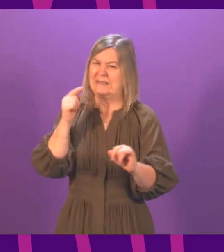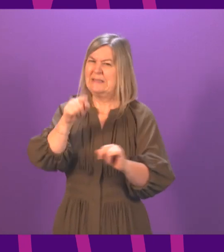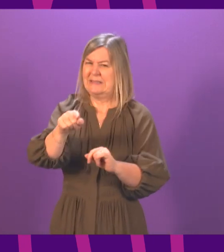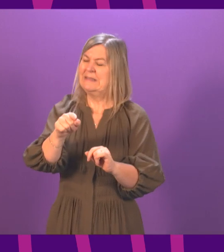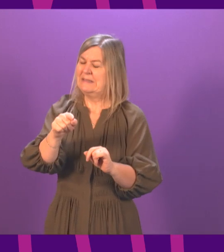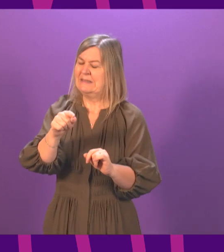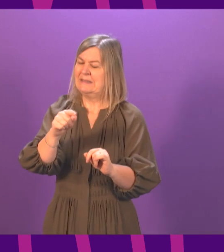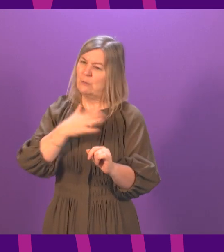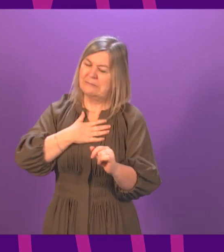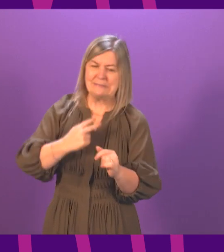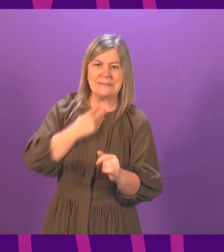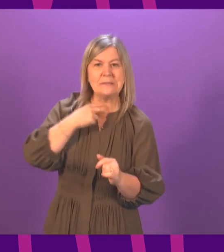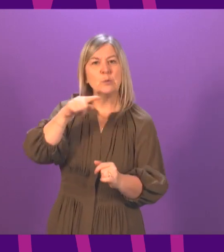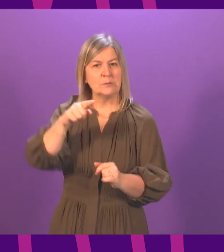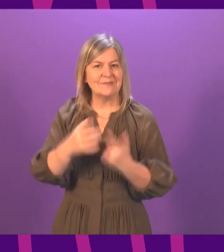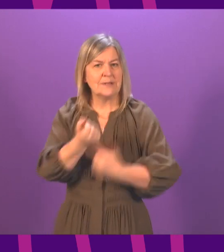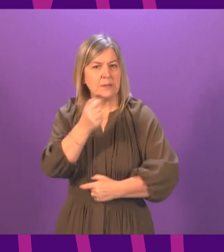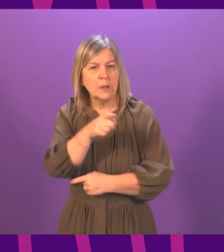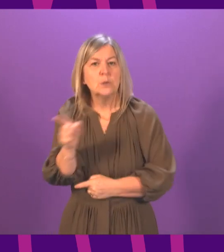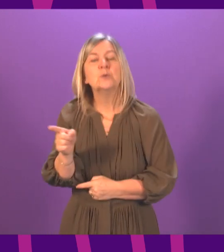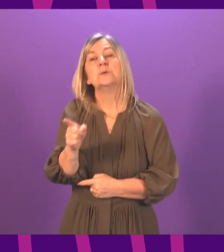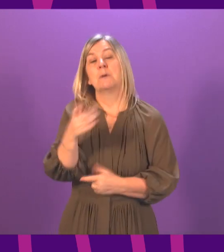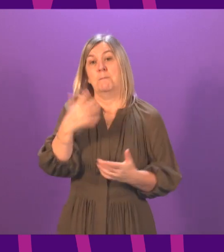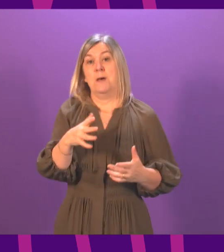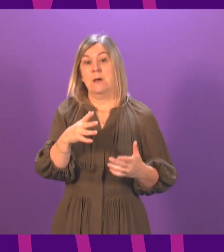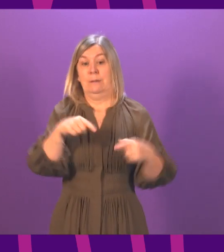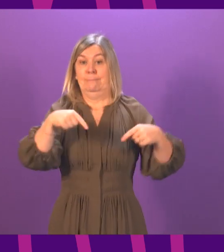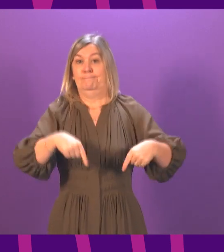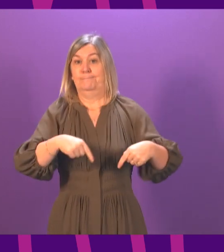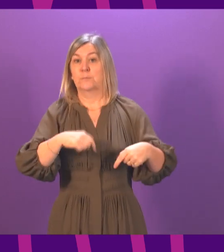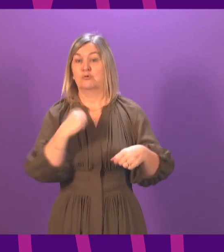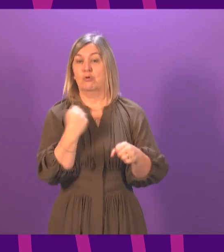already spoken with the administrator for Debenhams to offer every support possible,